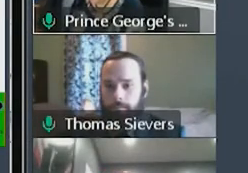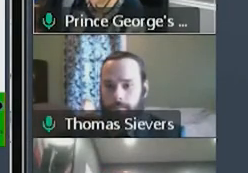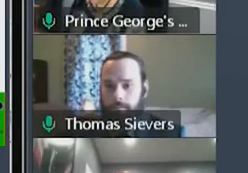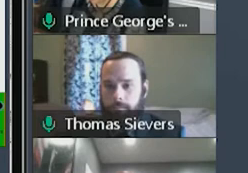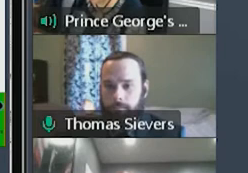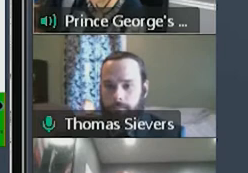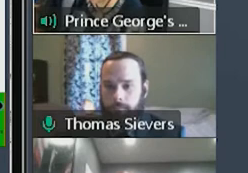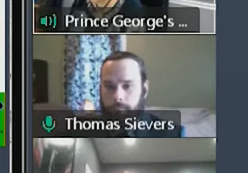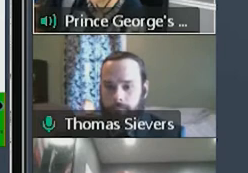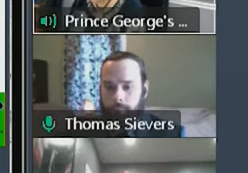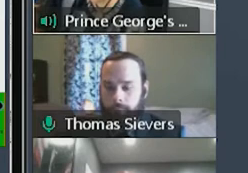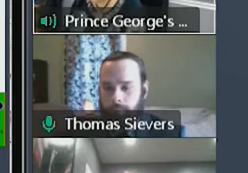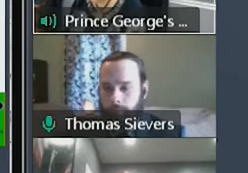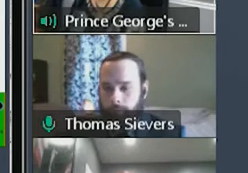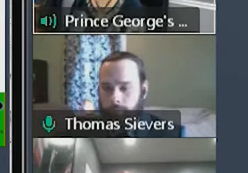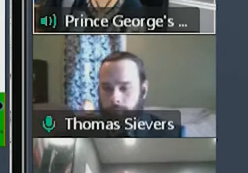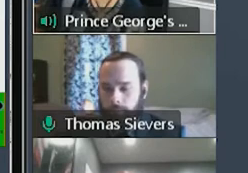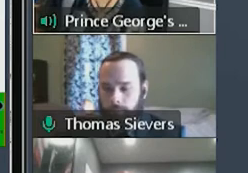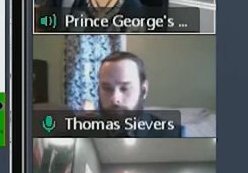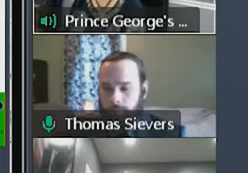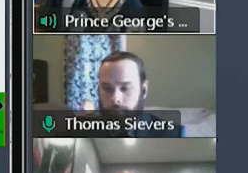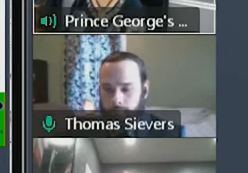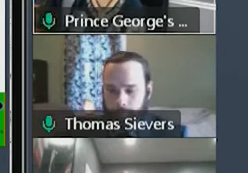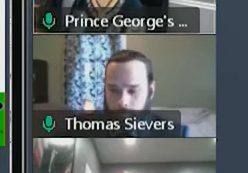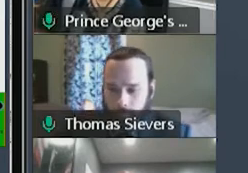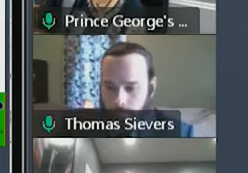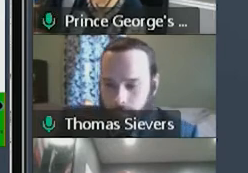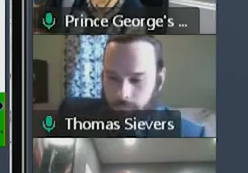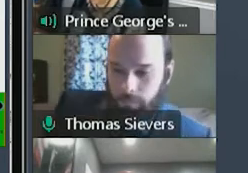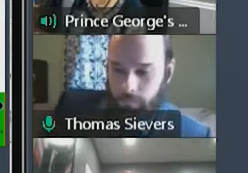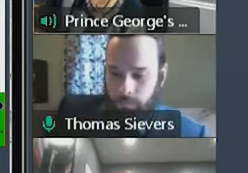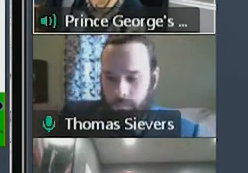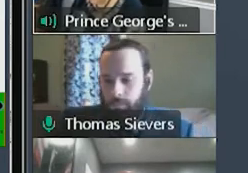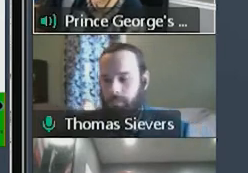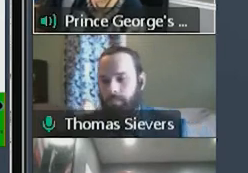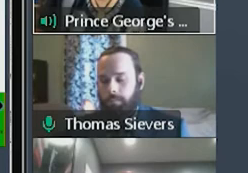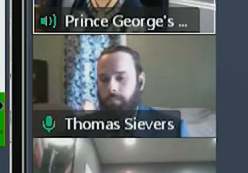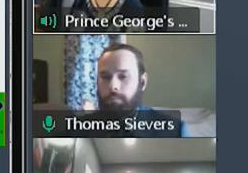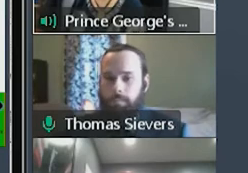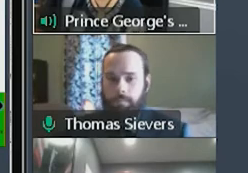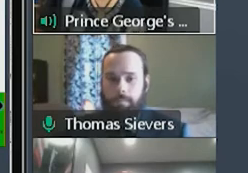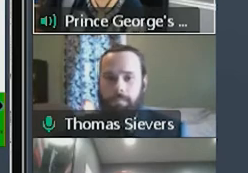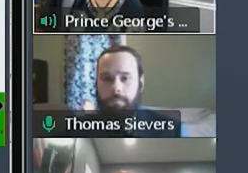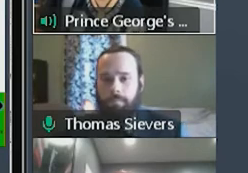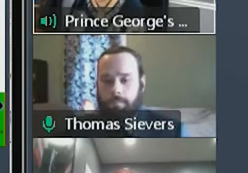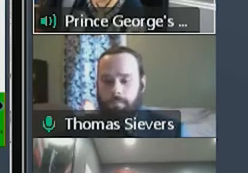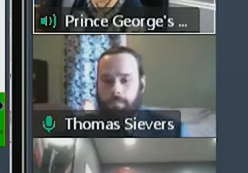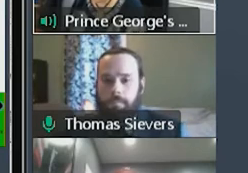I'm going to go on that Ballard. Present madam chair. Okay. Is it Mr. Viegas on or you just got to cover it, Mr.